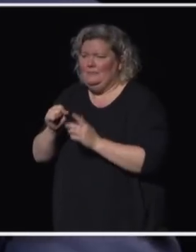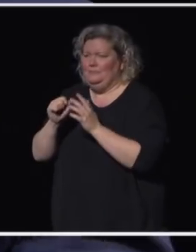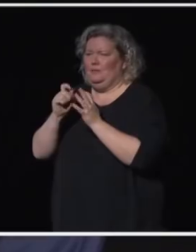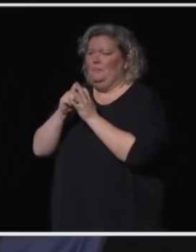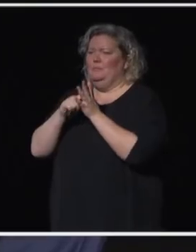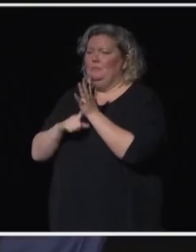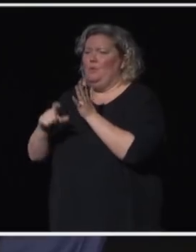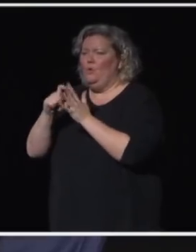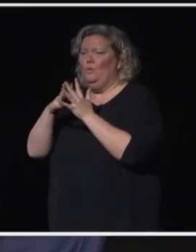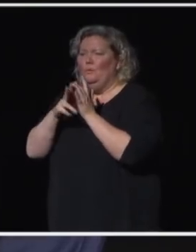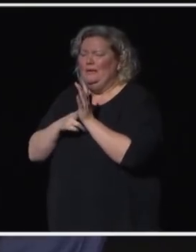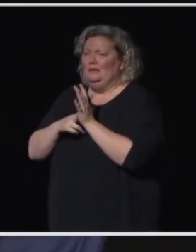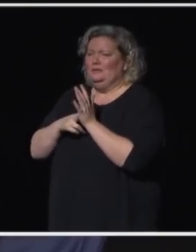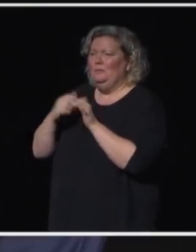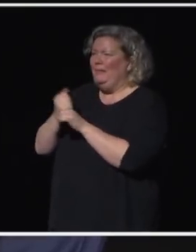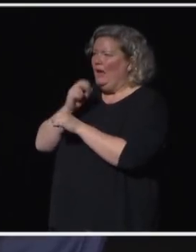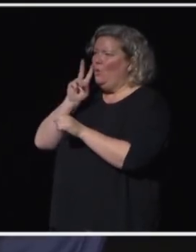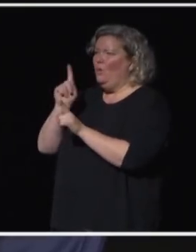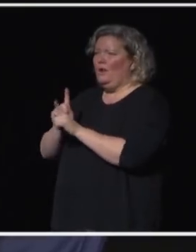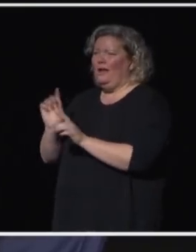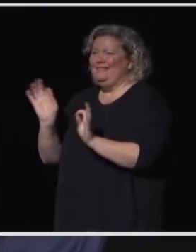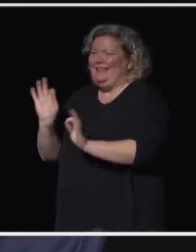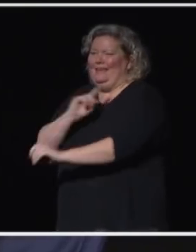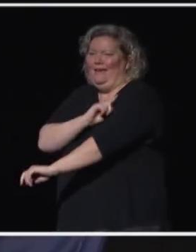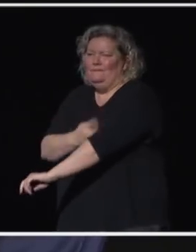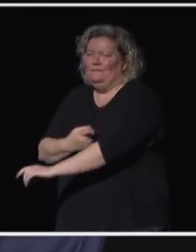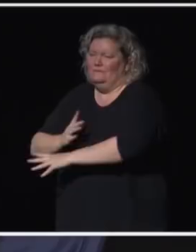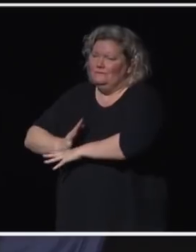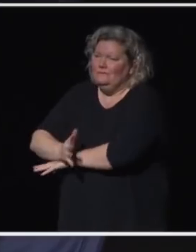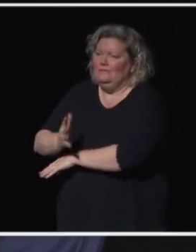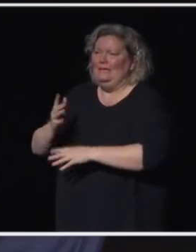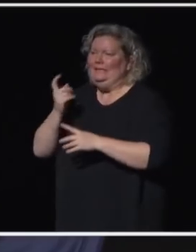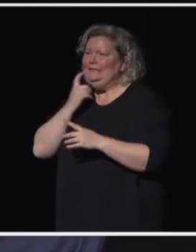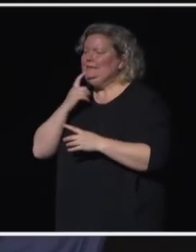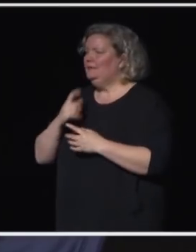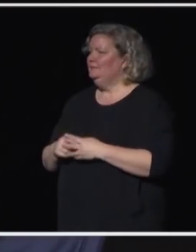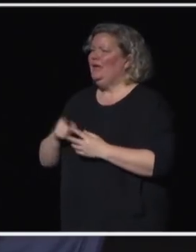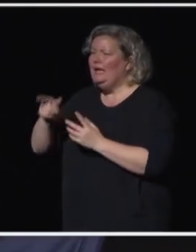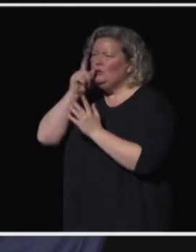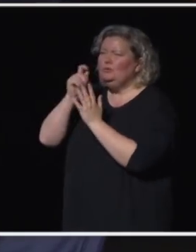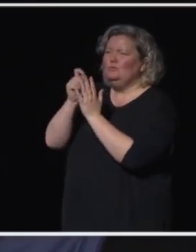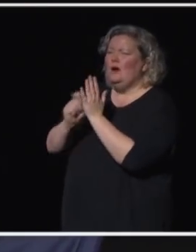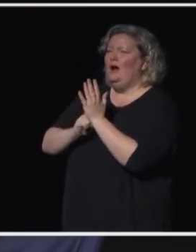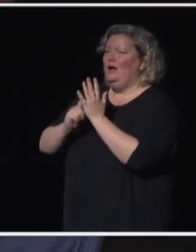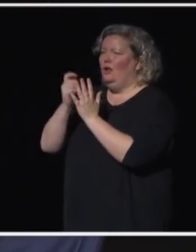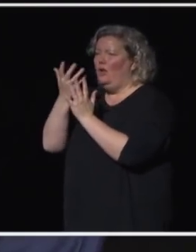So you know, as an aesthetic inspiration, definitely. He would write these long, loping, beautiful,